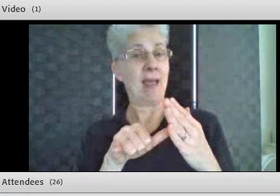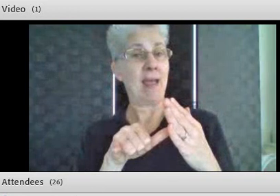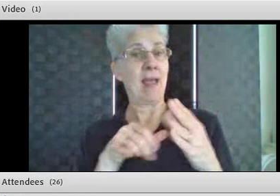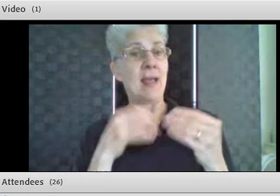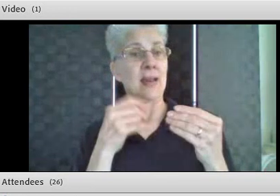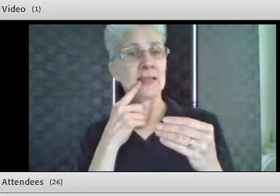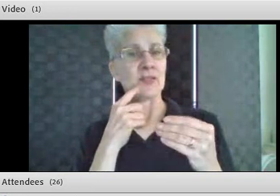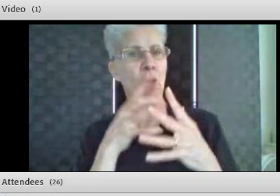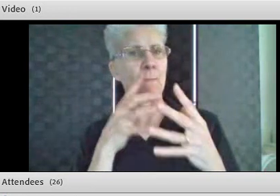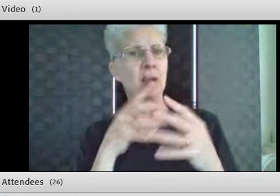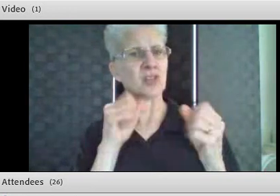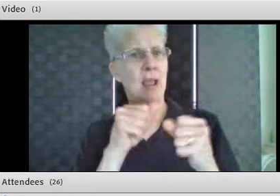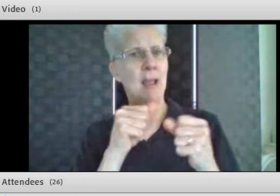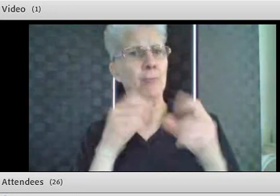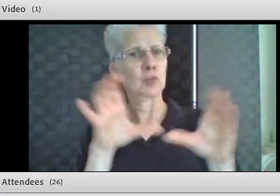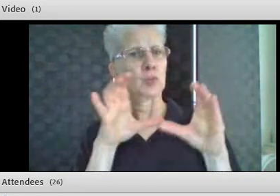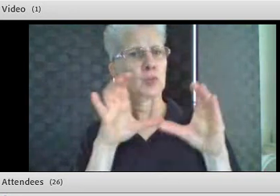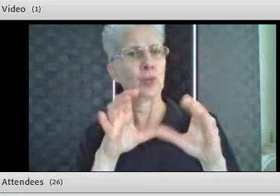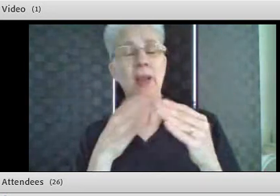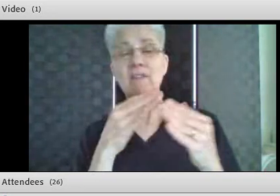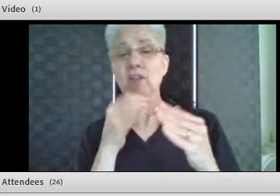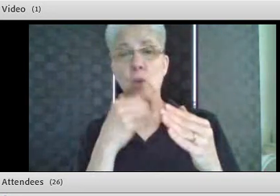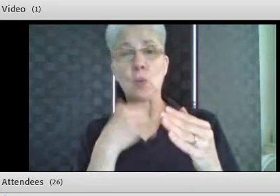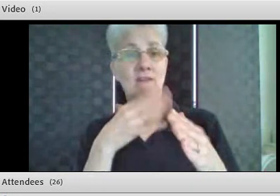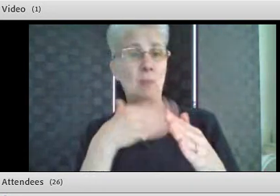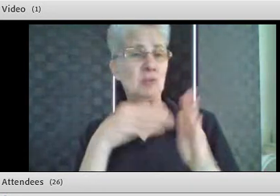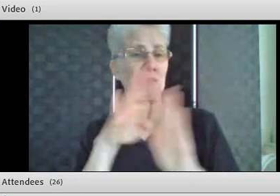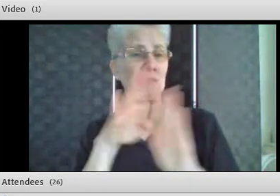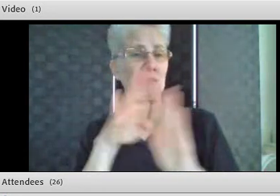and there are strategies and ways to accomplish